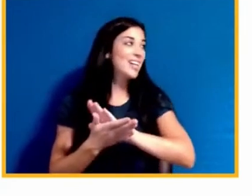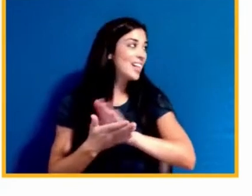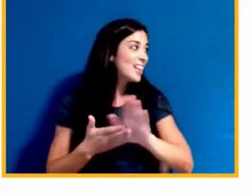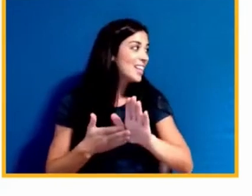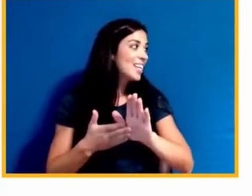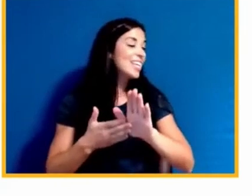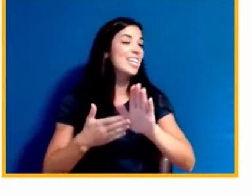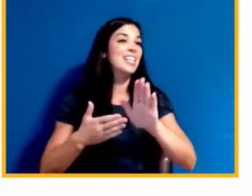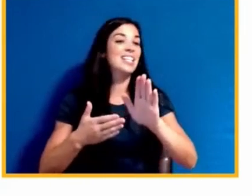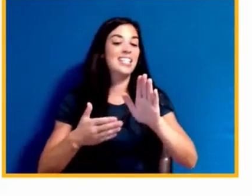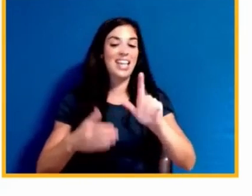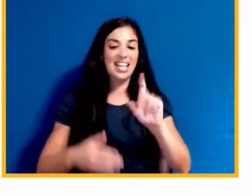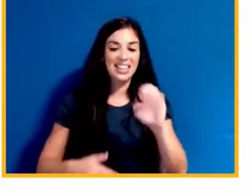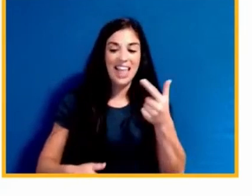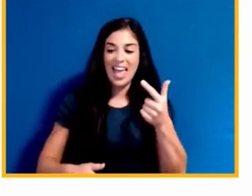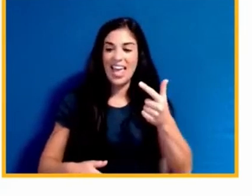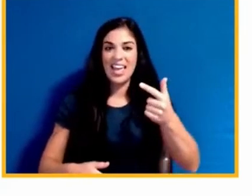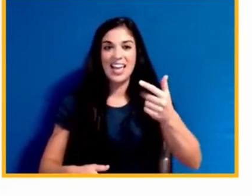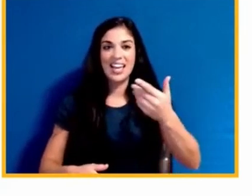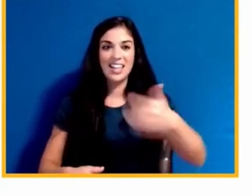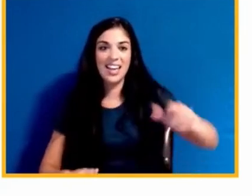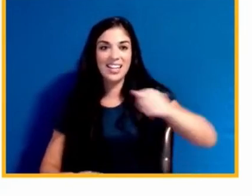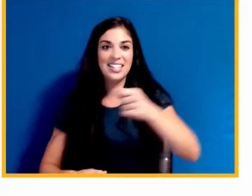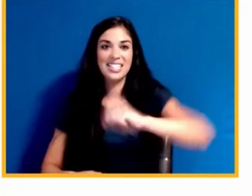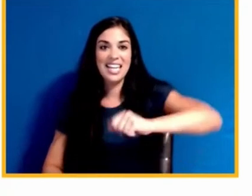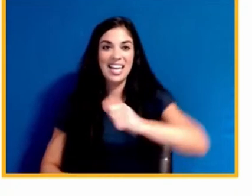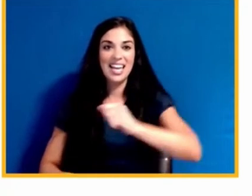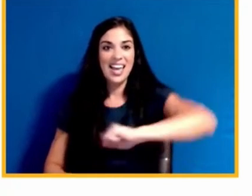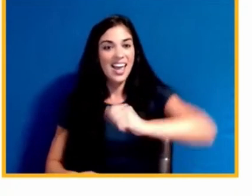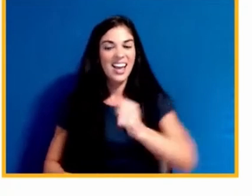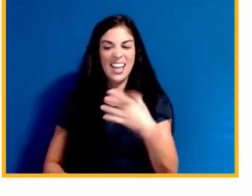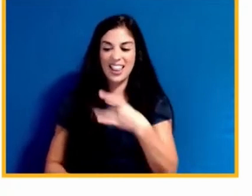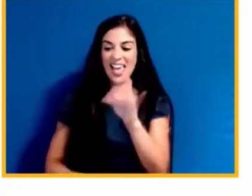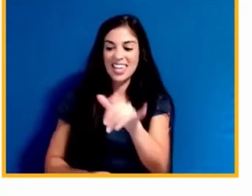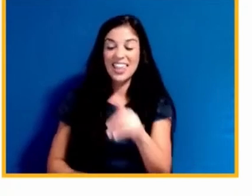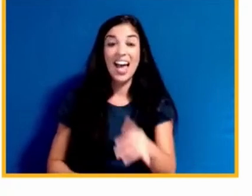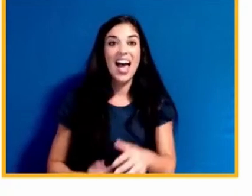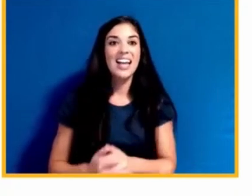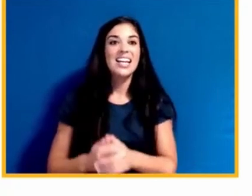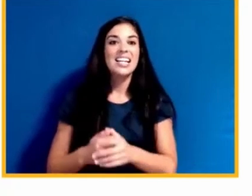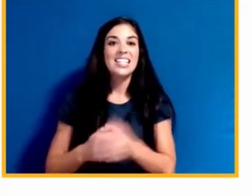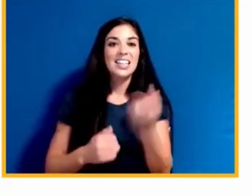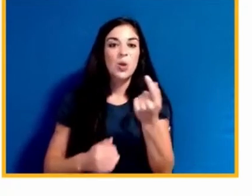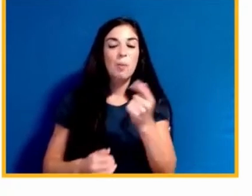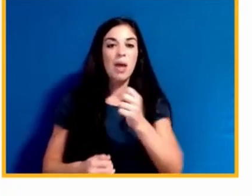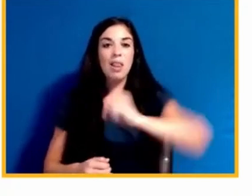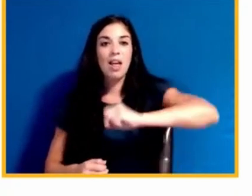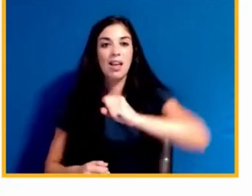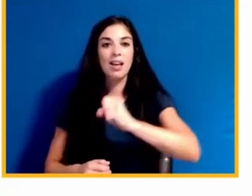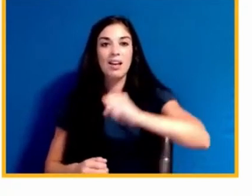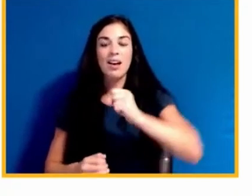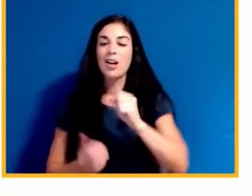tick with your leg and I like how it comes out, I would say maybe it comes out a little bit too often and I want to kind